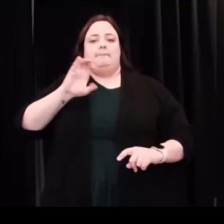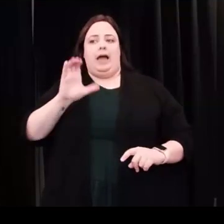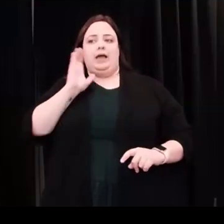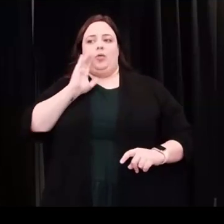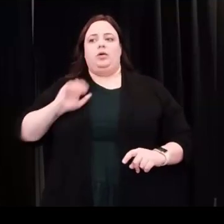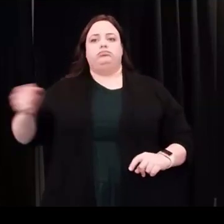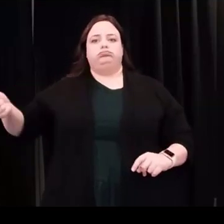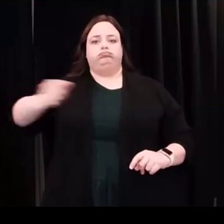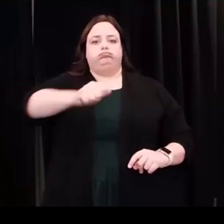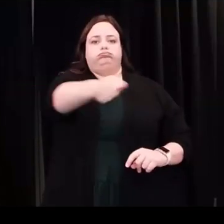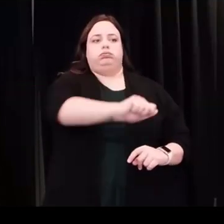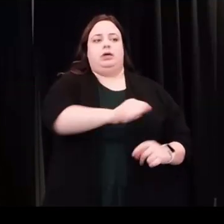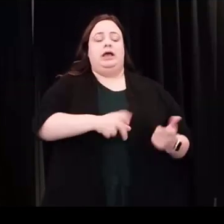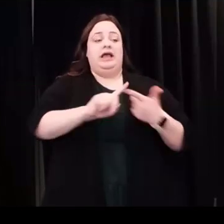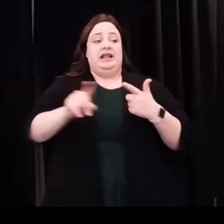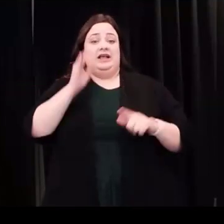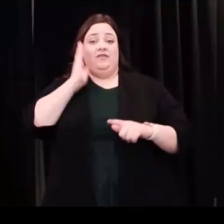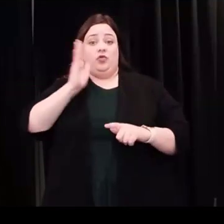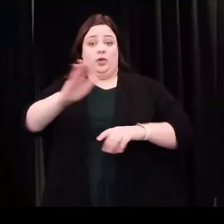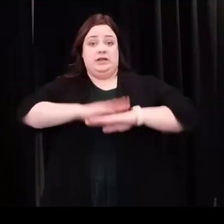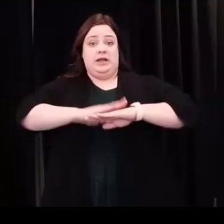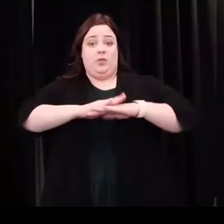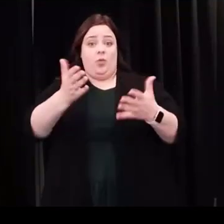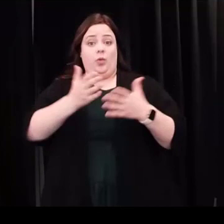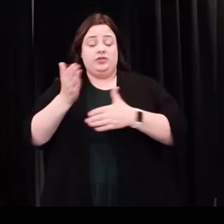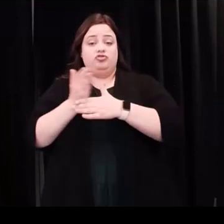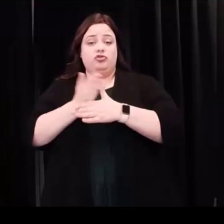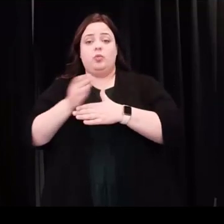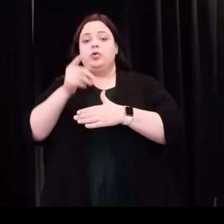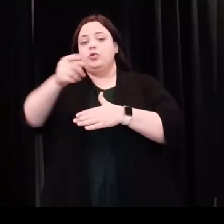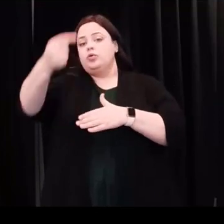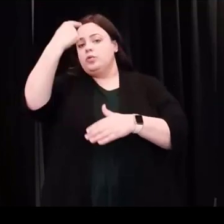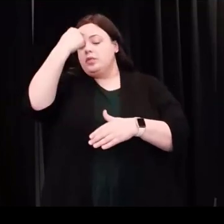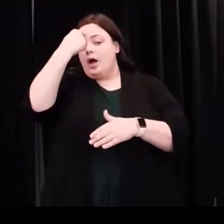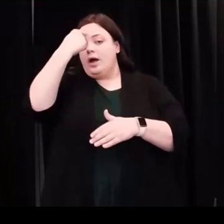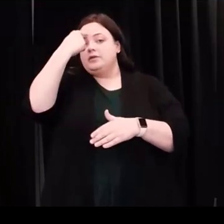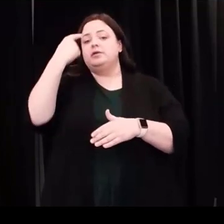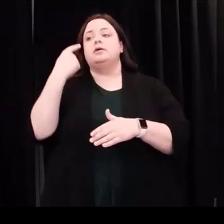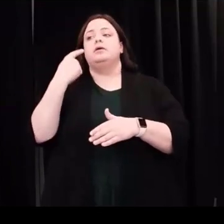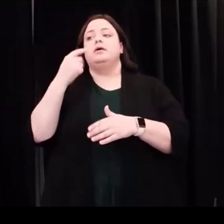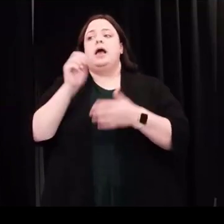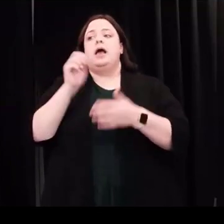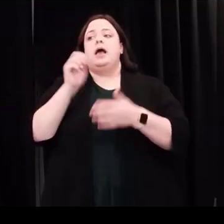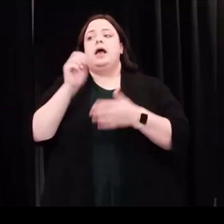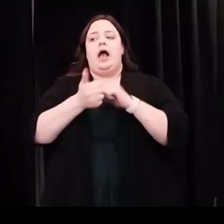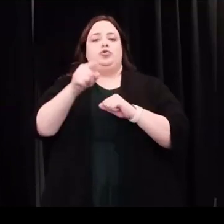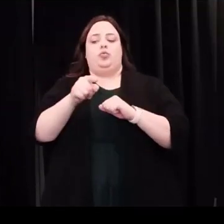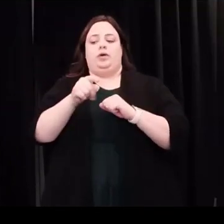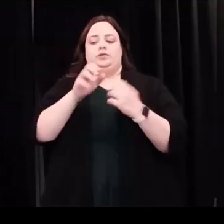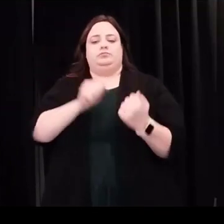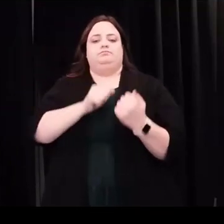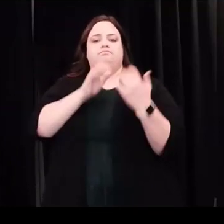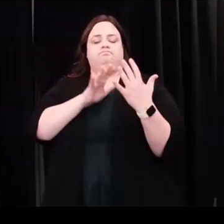your table would like to share what you thought how you would address this particular persona,